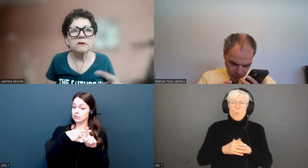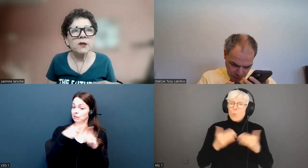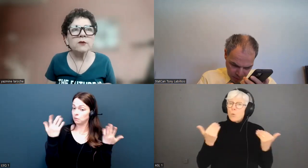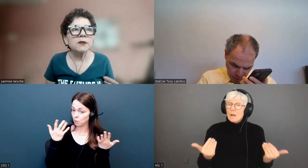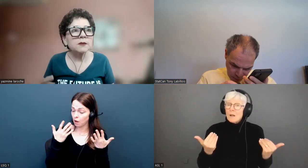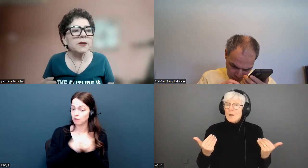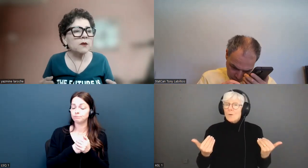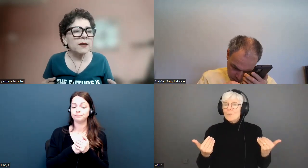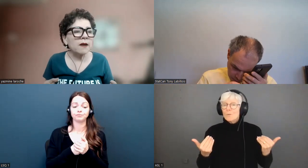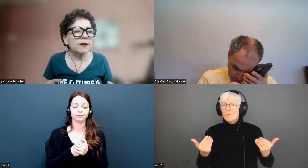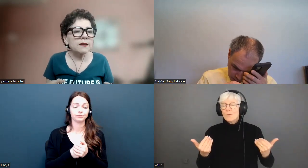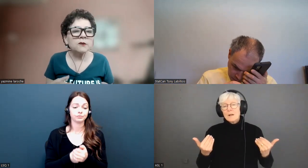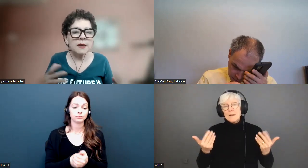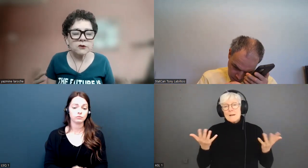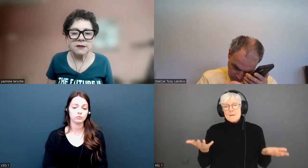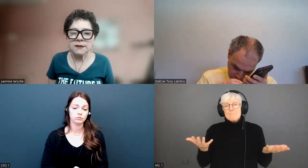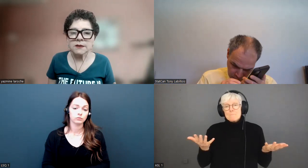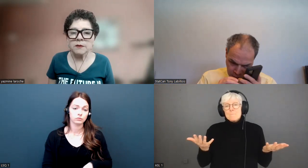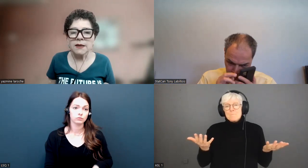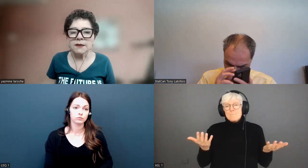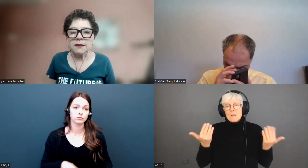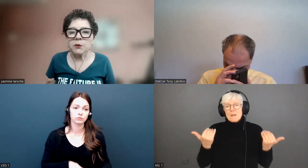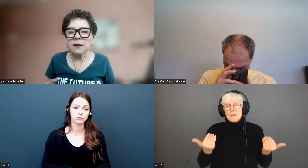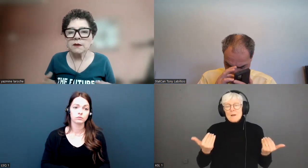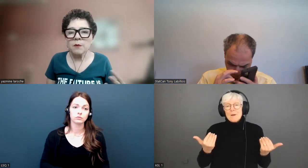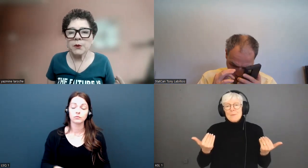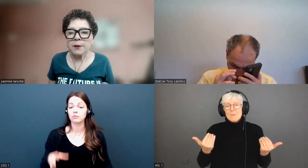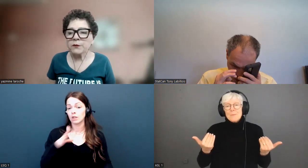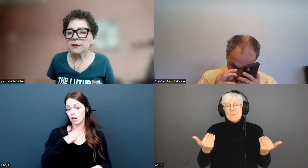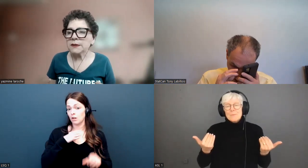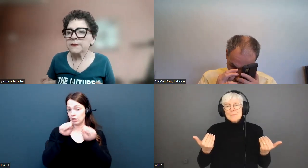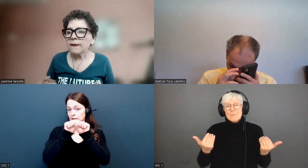is generally speaking we now have an educational system that is putting a lot more emphasis